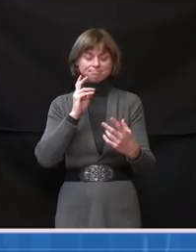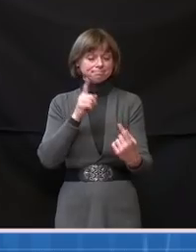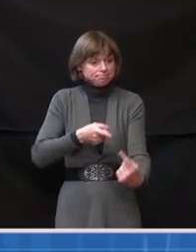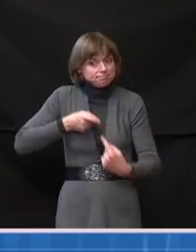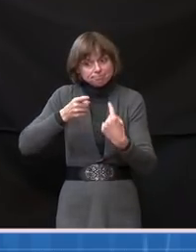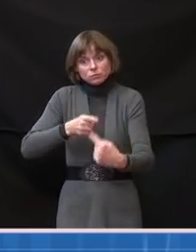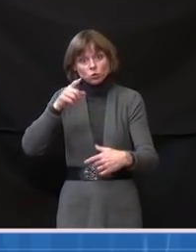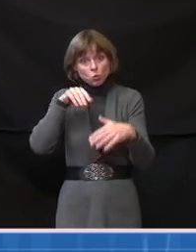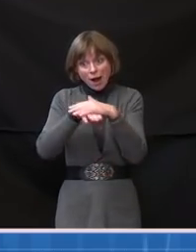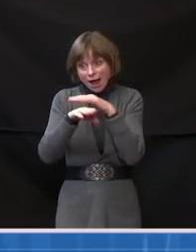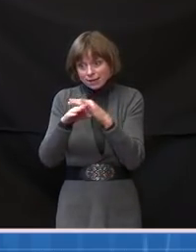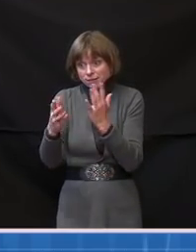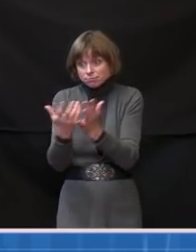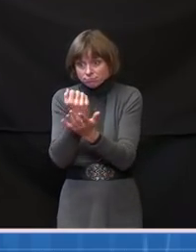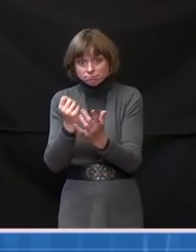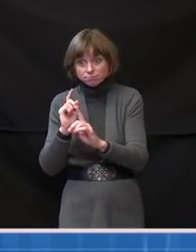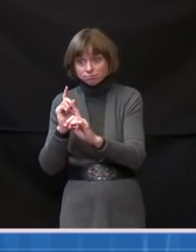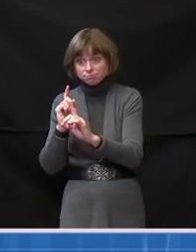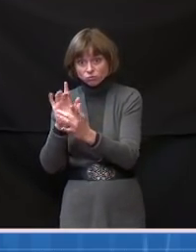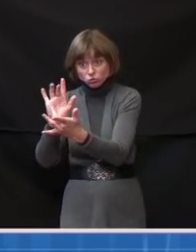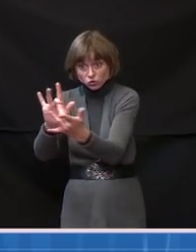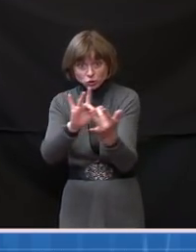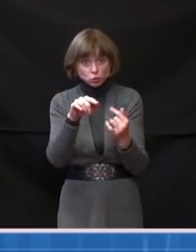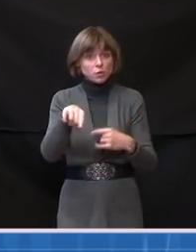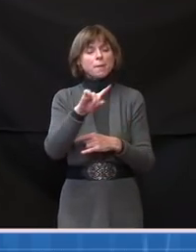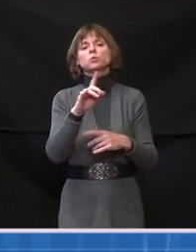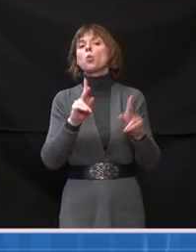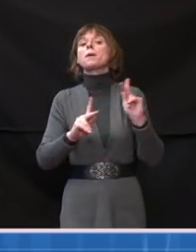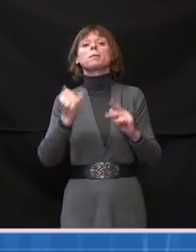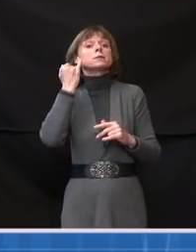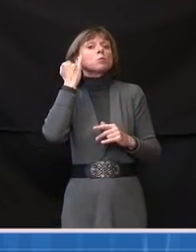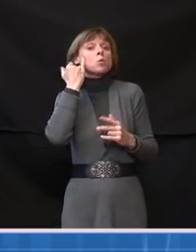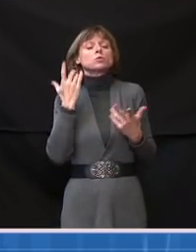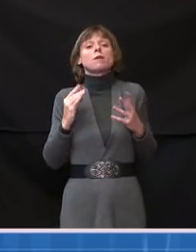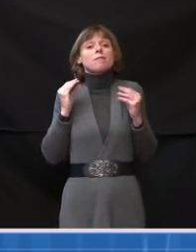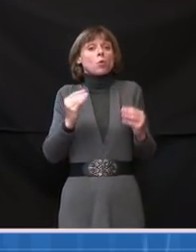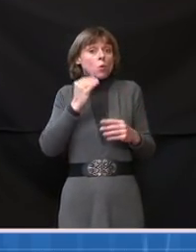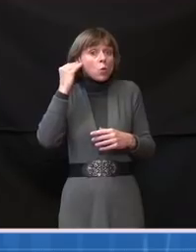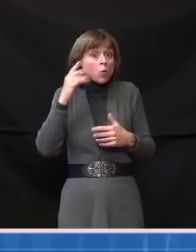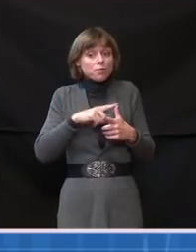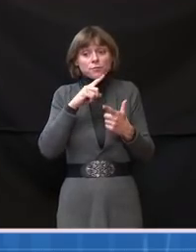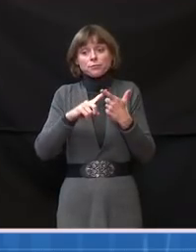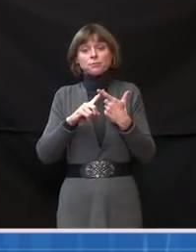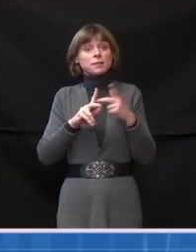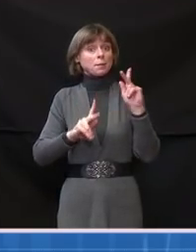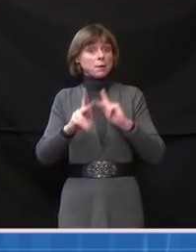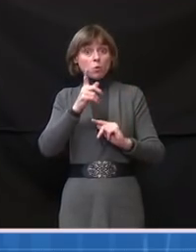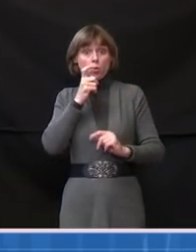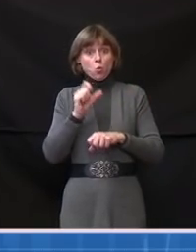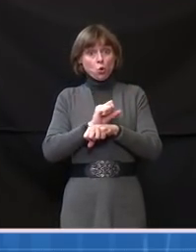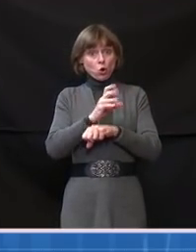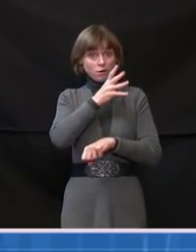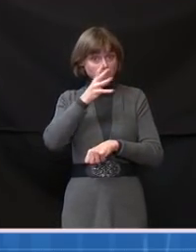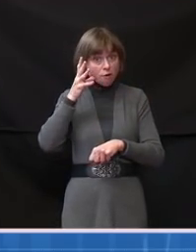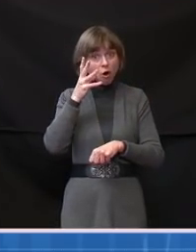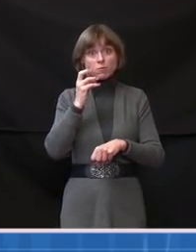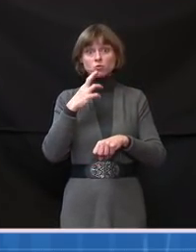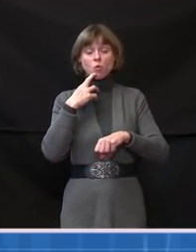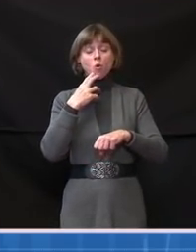So this includes people who are experiencing homelessness, you know, agricultural and migrant workers, residents of public housing,